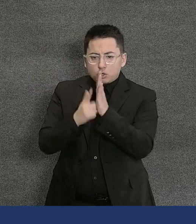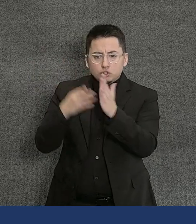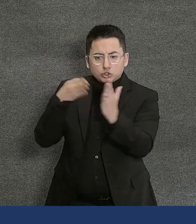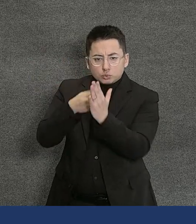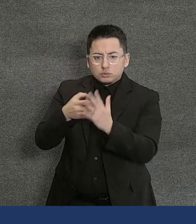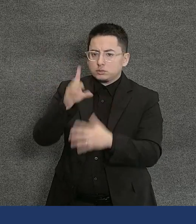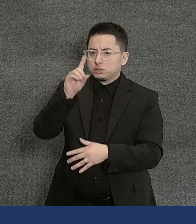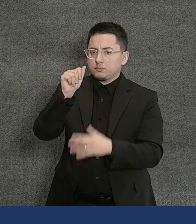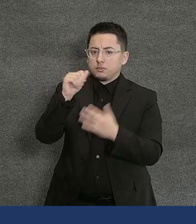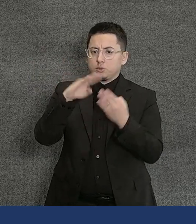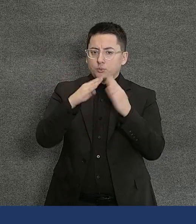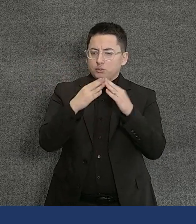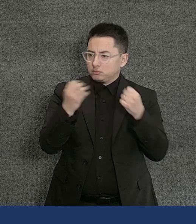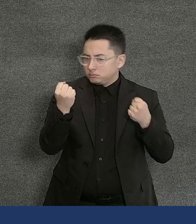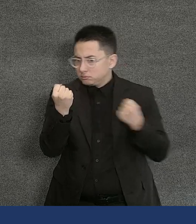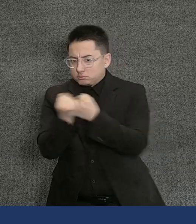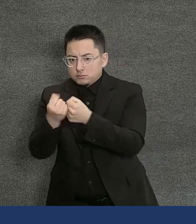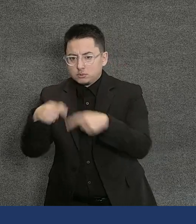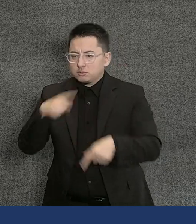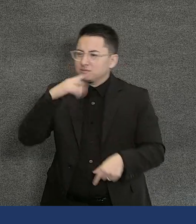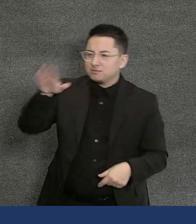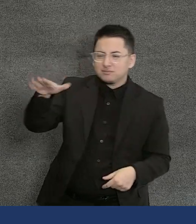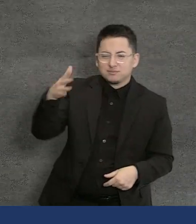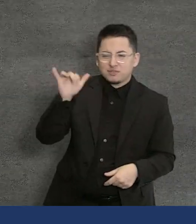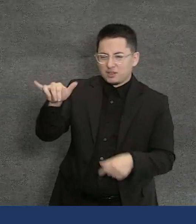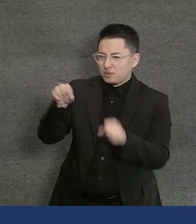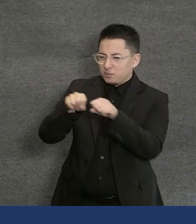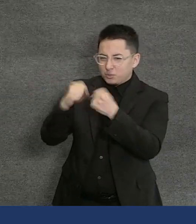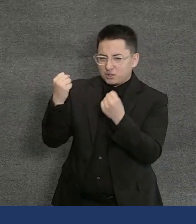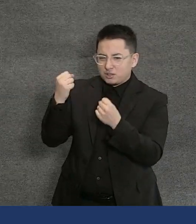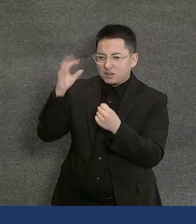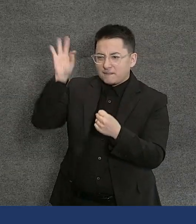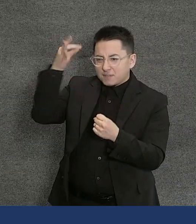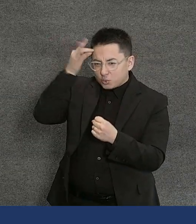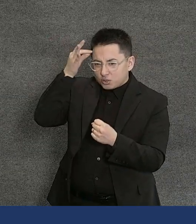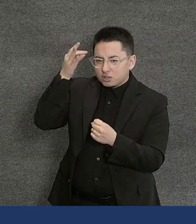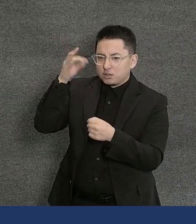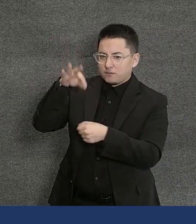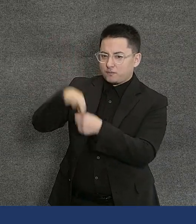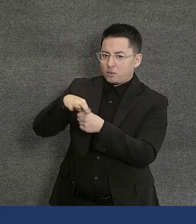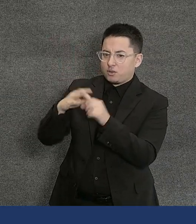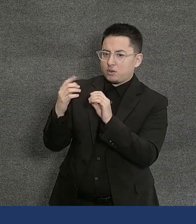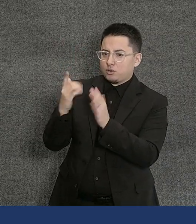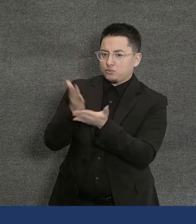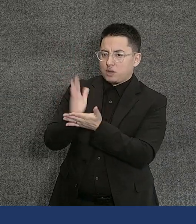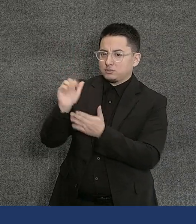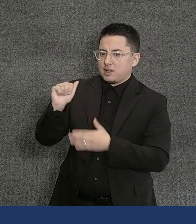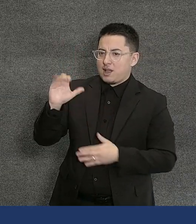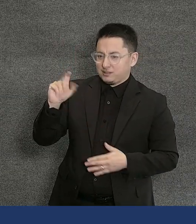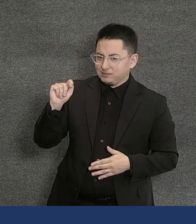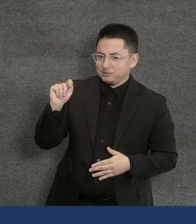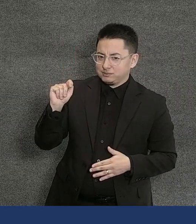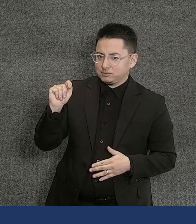And we said, this is a violation of the federal Voting Rights Act, the epic, famous 1965 Voting Rights Act, which said,